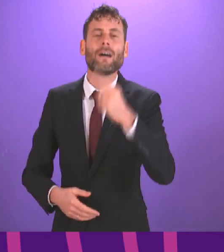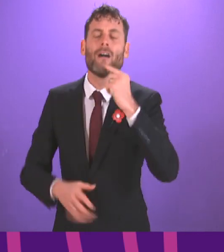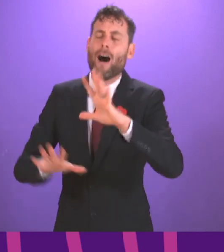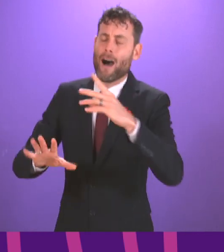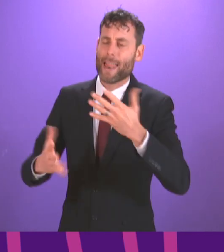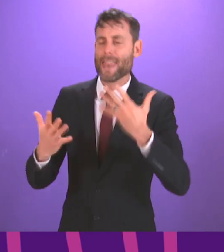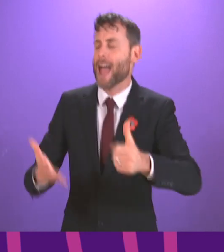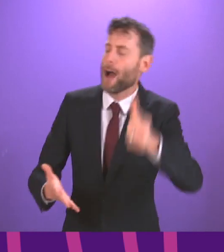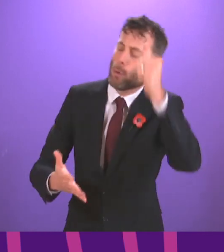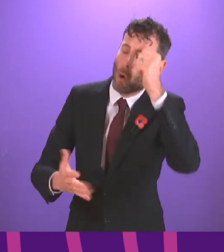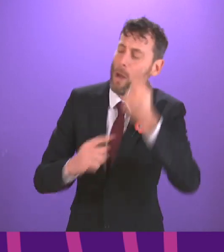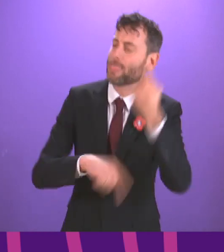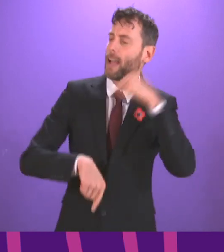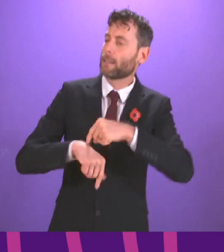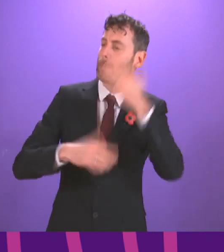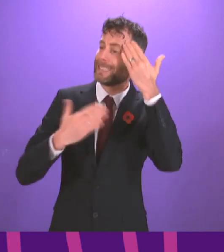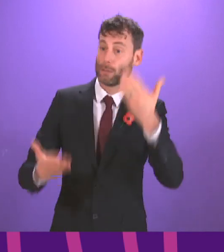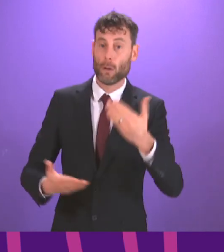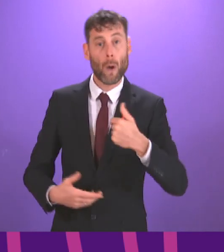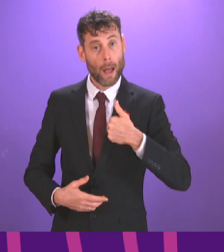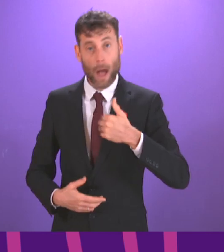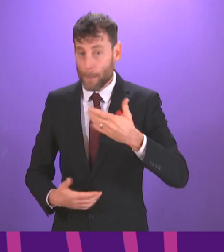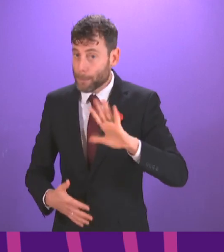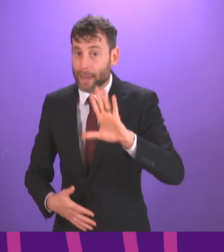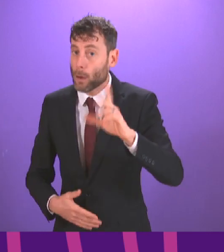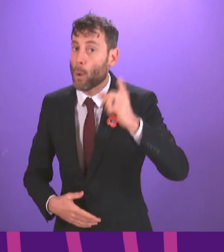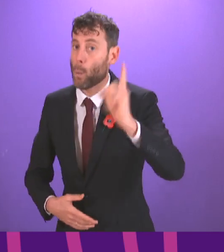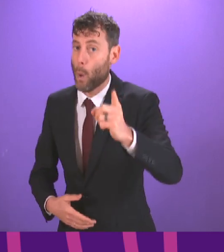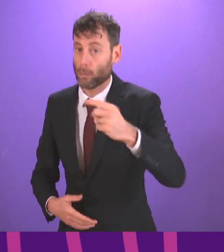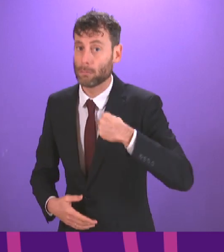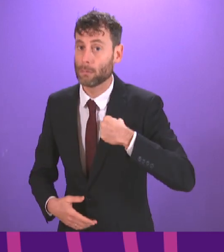Despite all the carefully chosen words today, I still want to hear from the First Minister